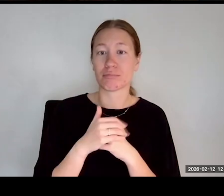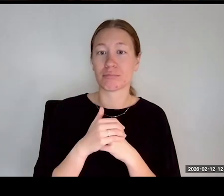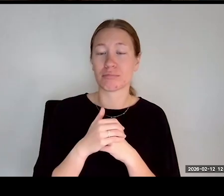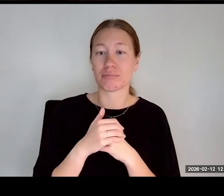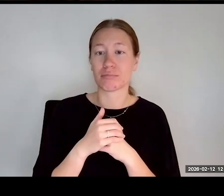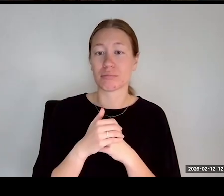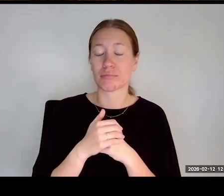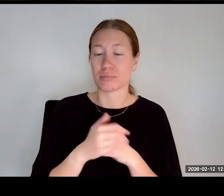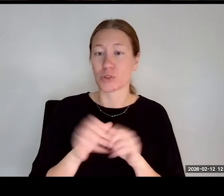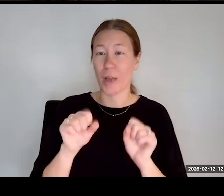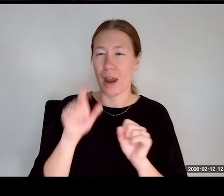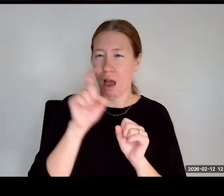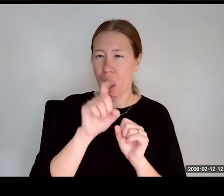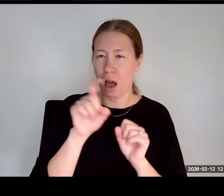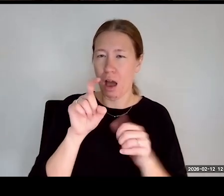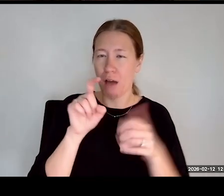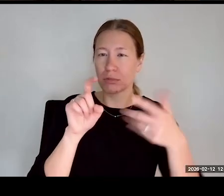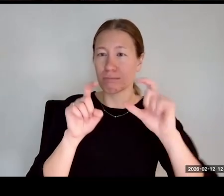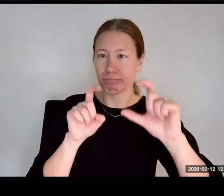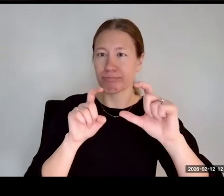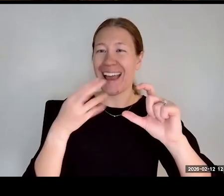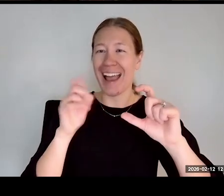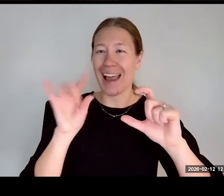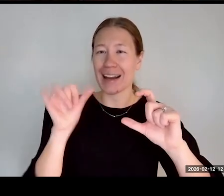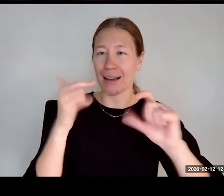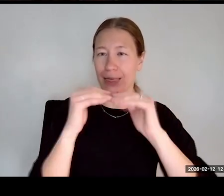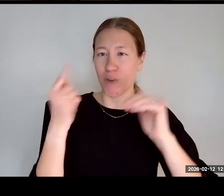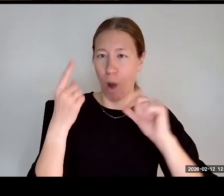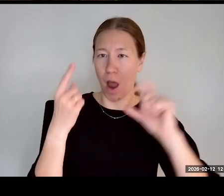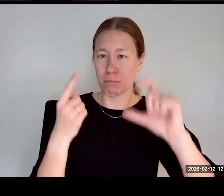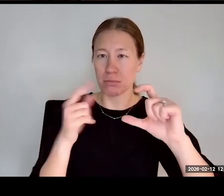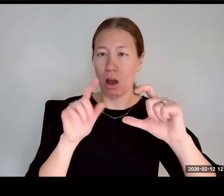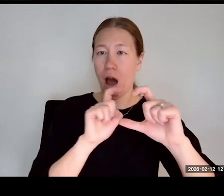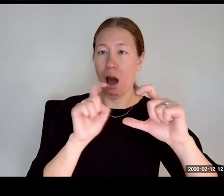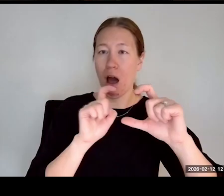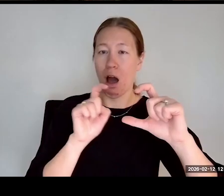I'm going to hover over the heading level one option and I'm going to right click